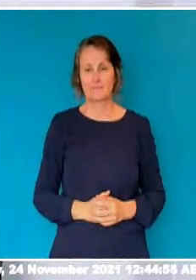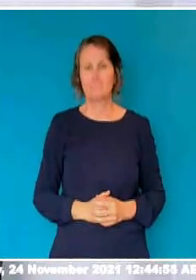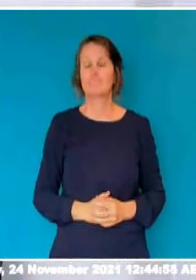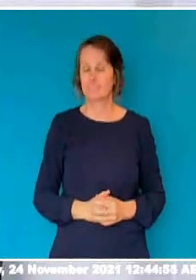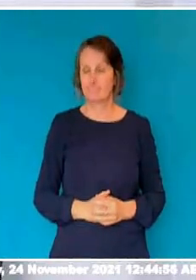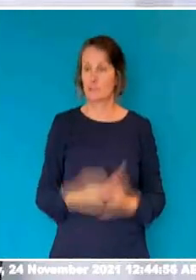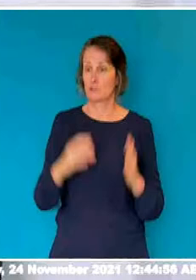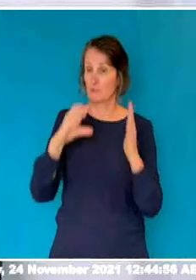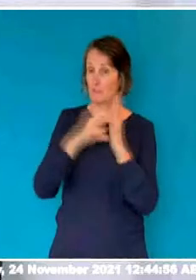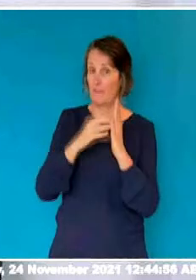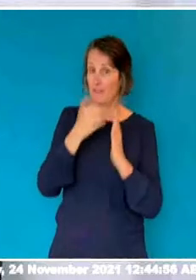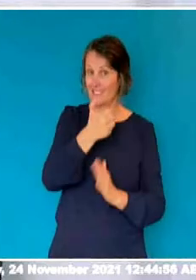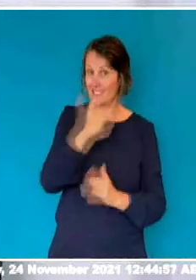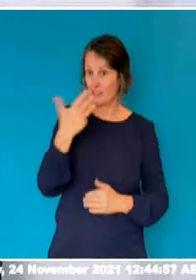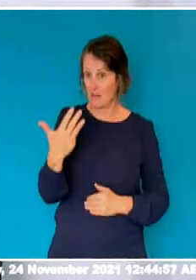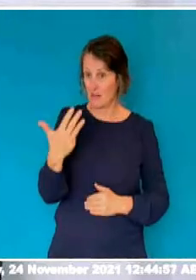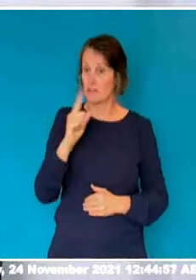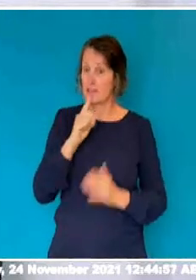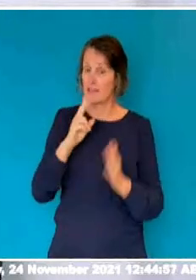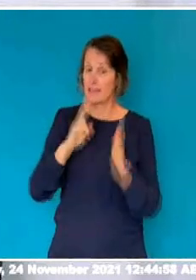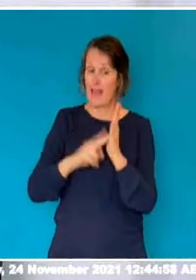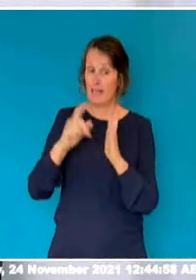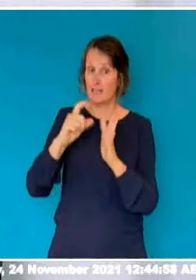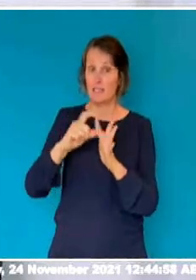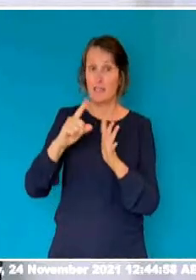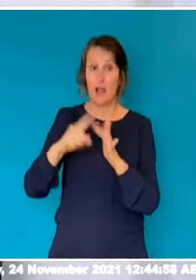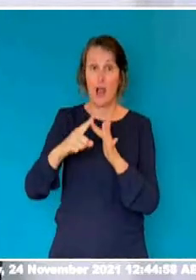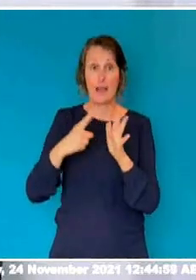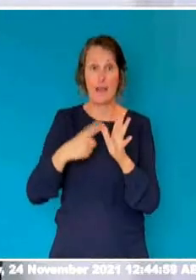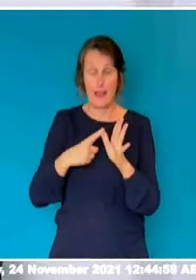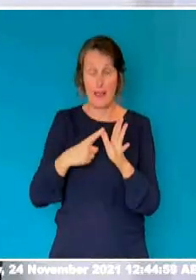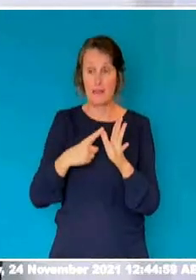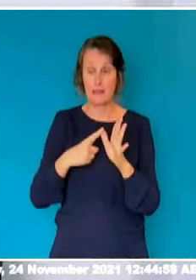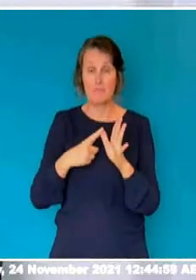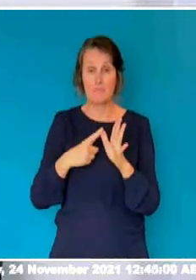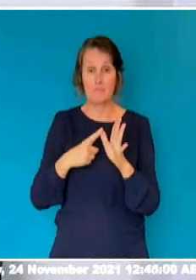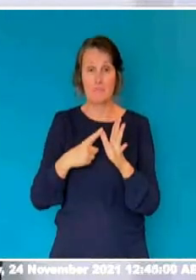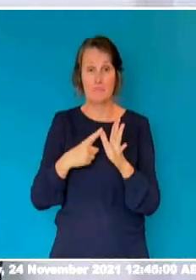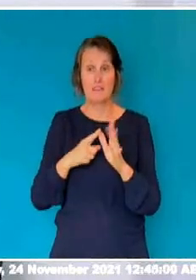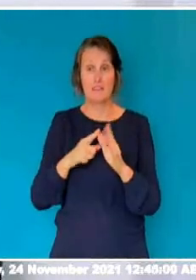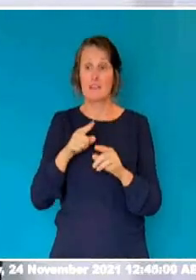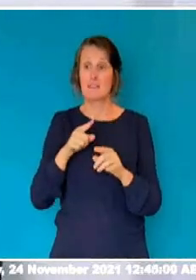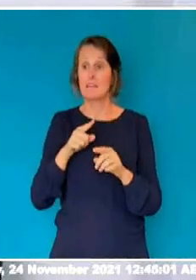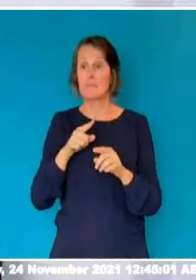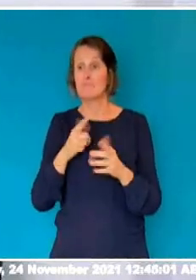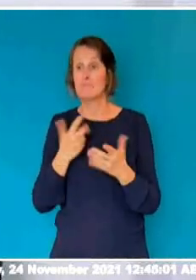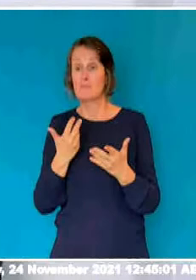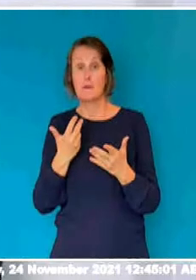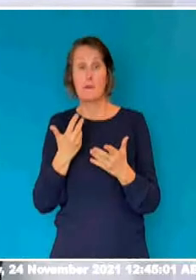You indicate that the NDIA, the most common reasons why an adjustment has not been